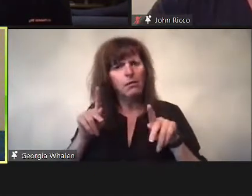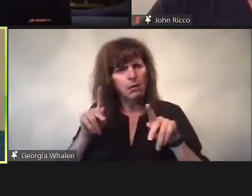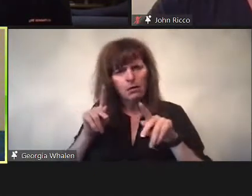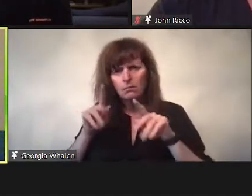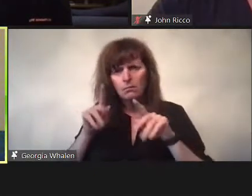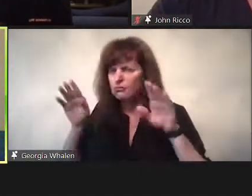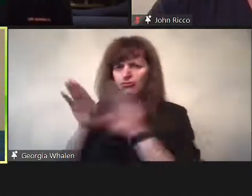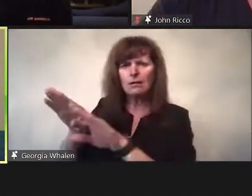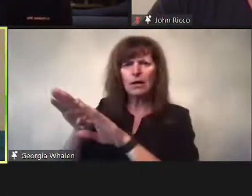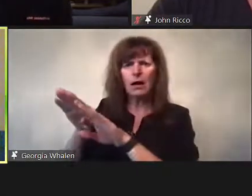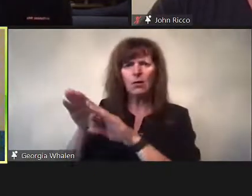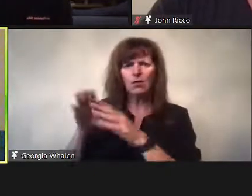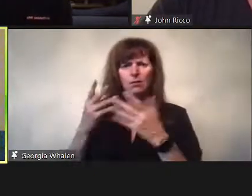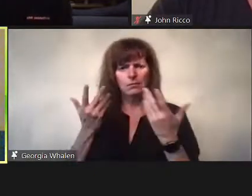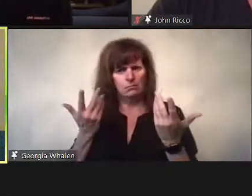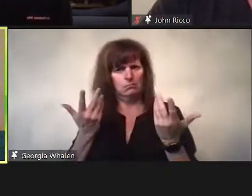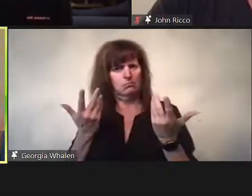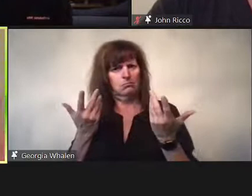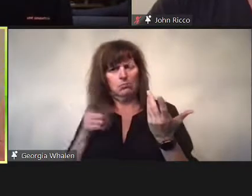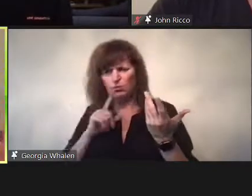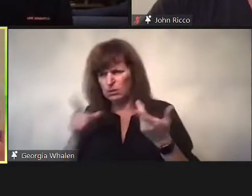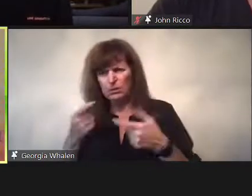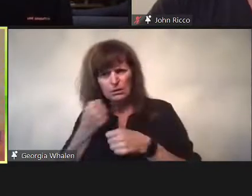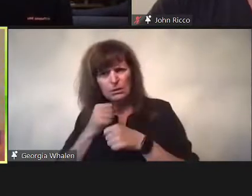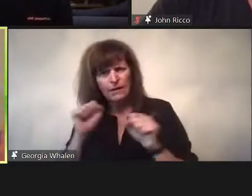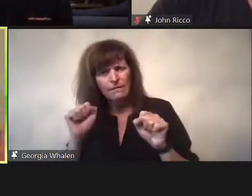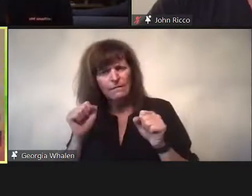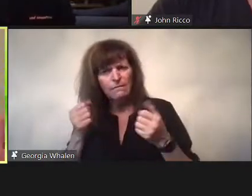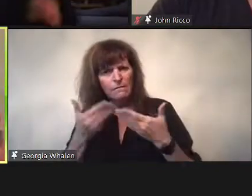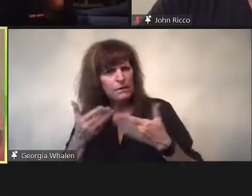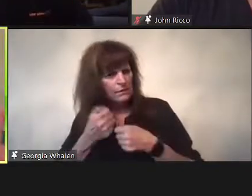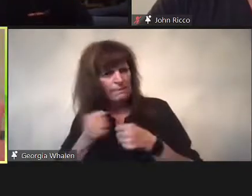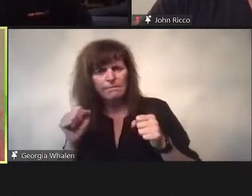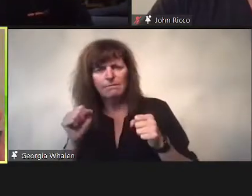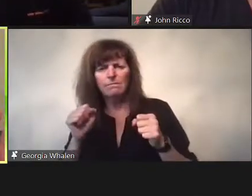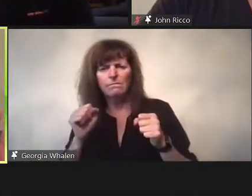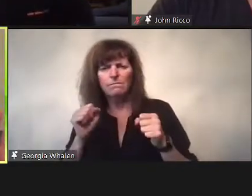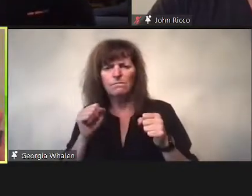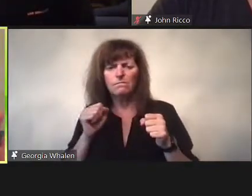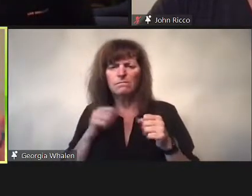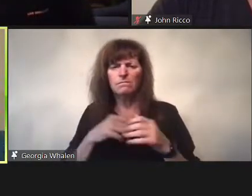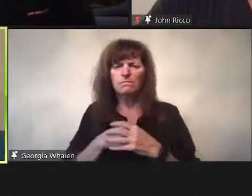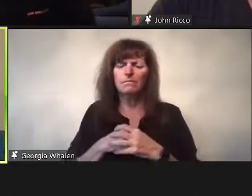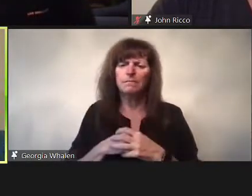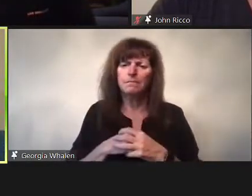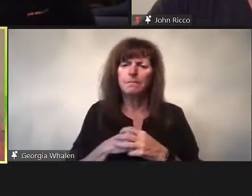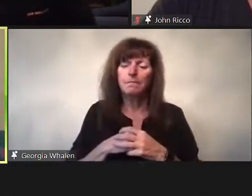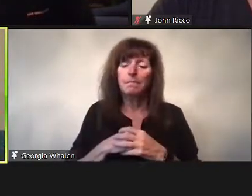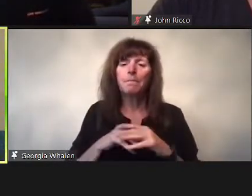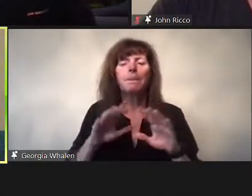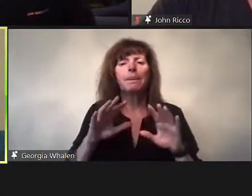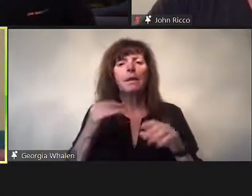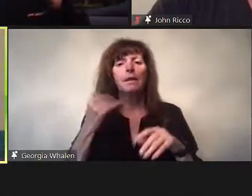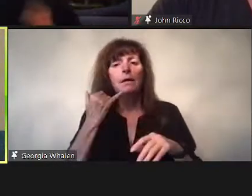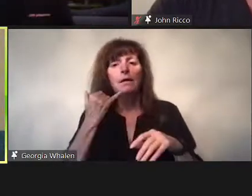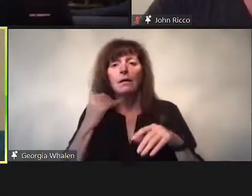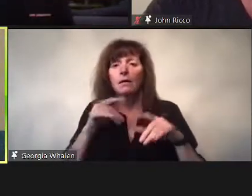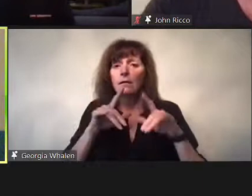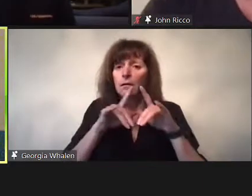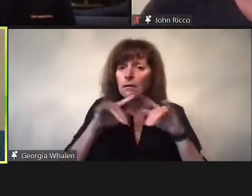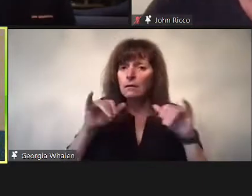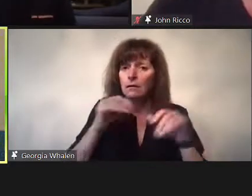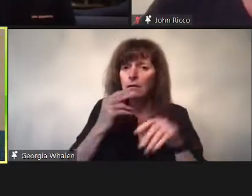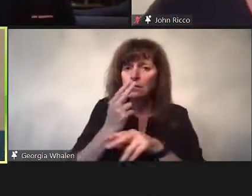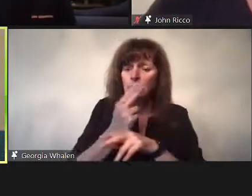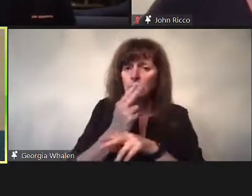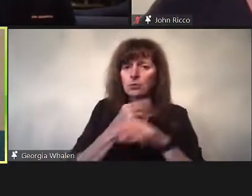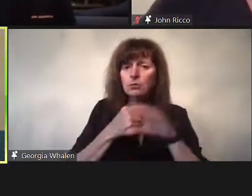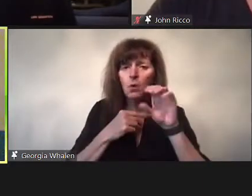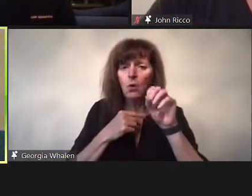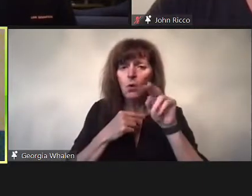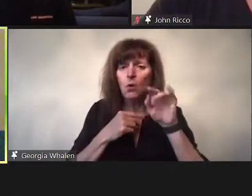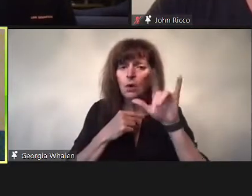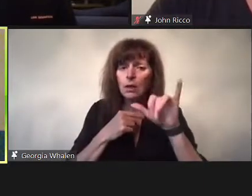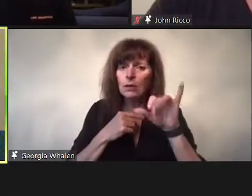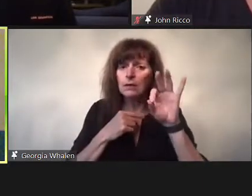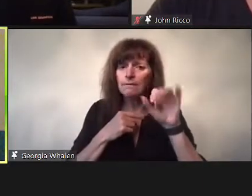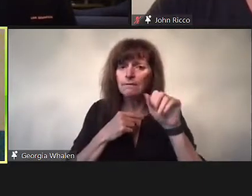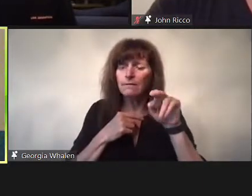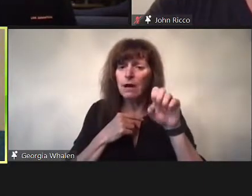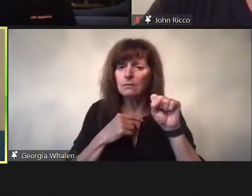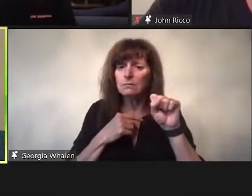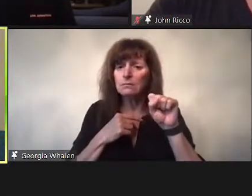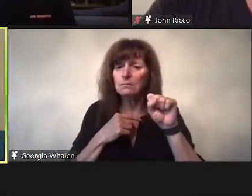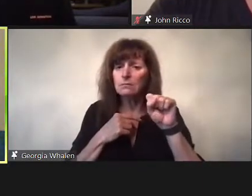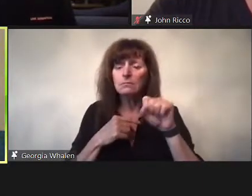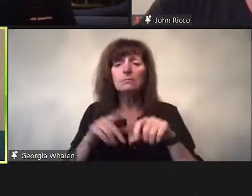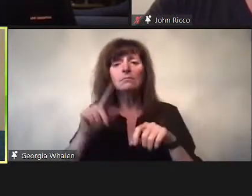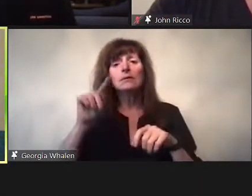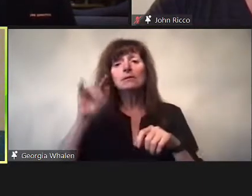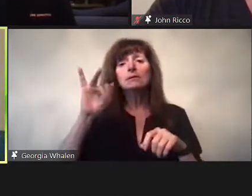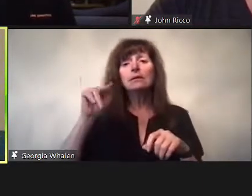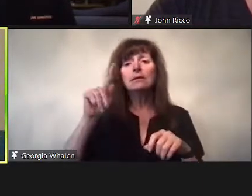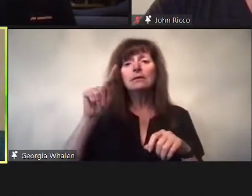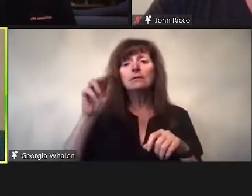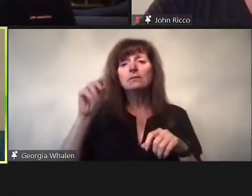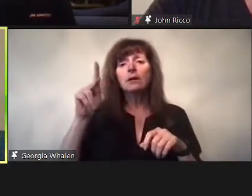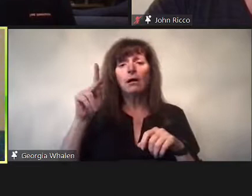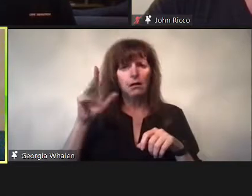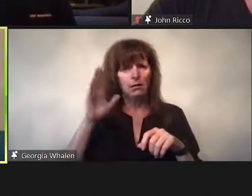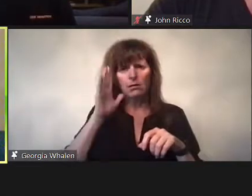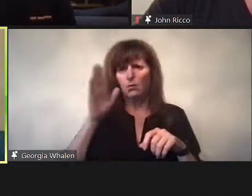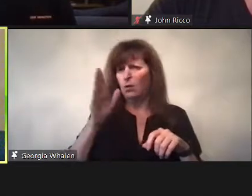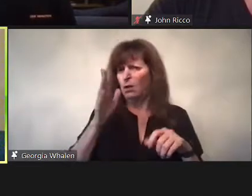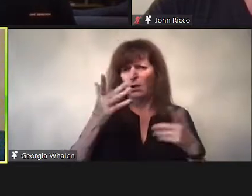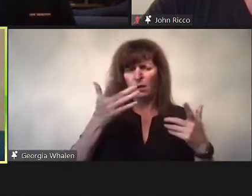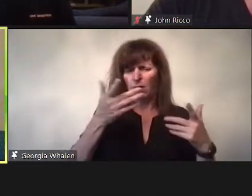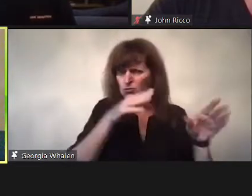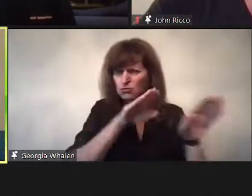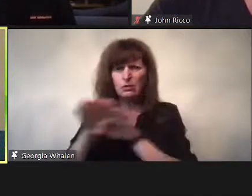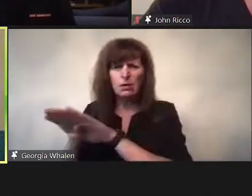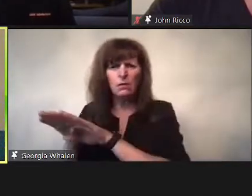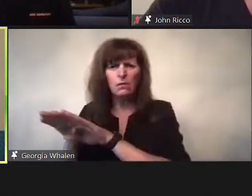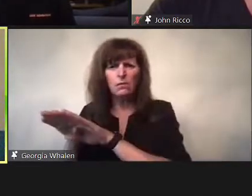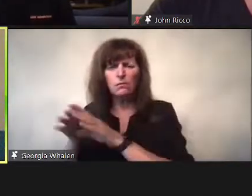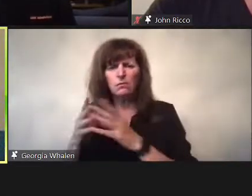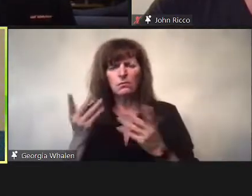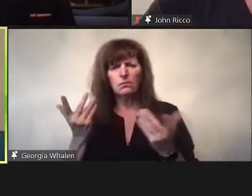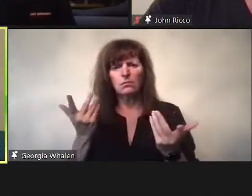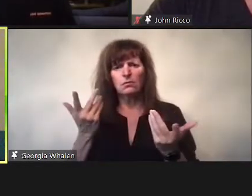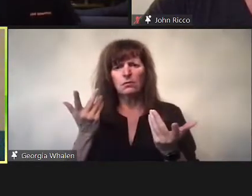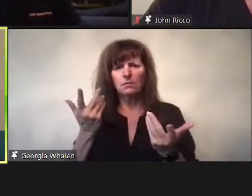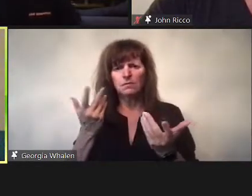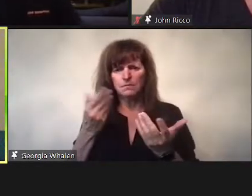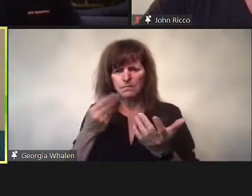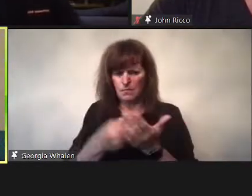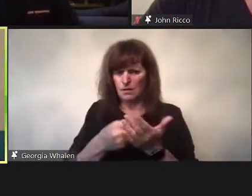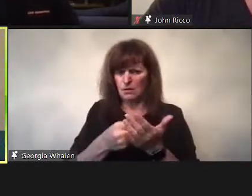when visual content that is identical by celebrities, it goes true. It’s very similar in terms of people associating where sex work doesnt'.